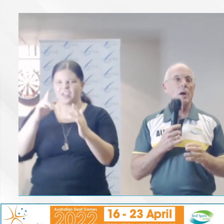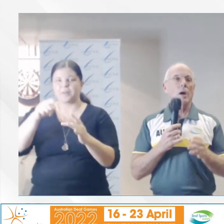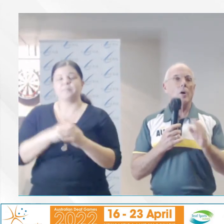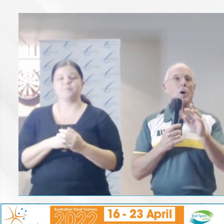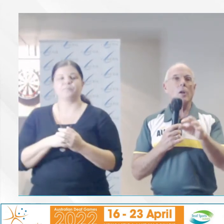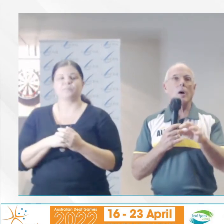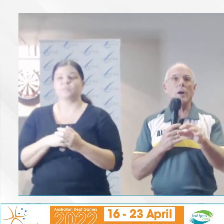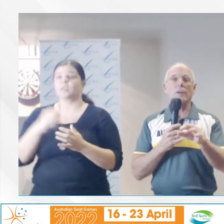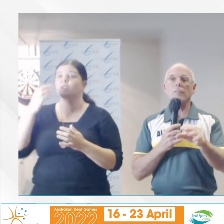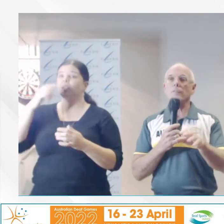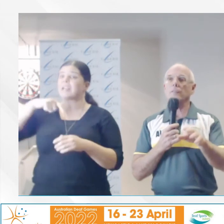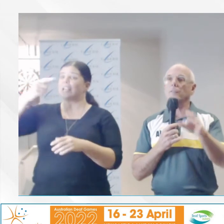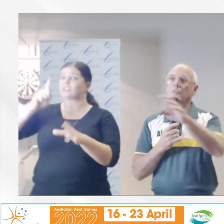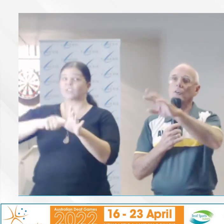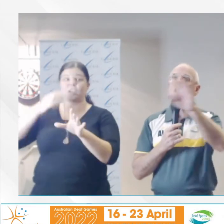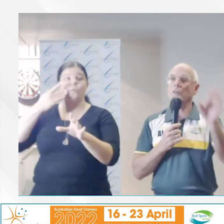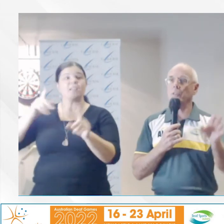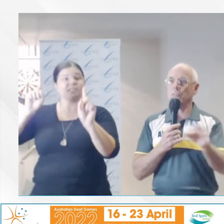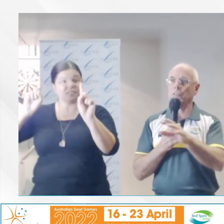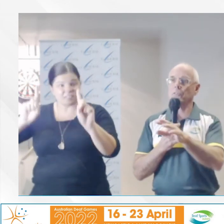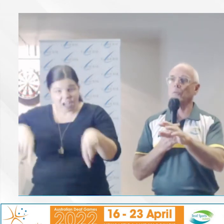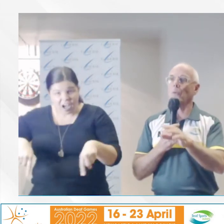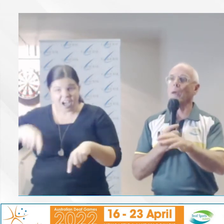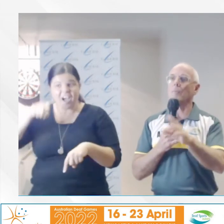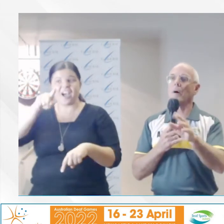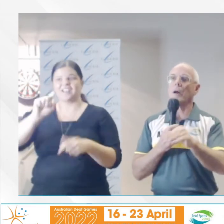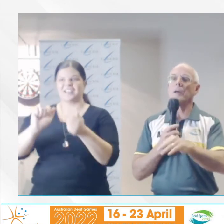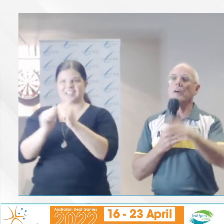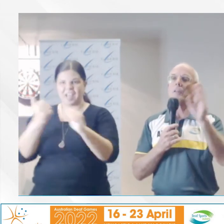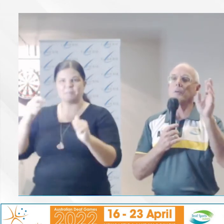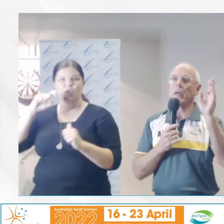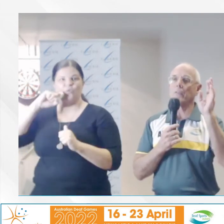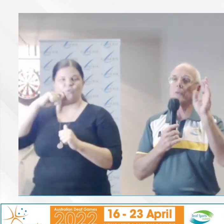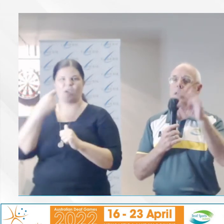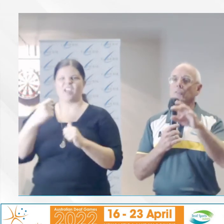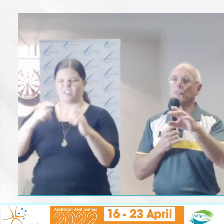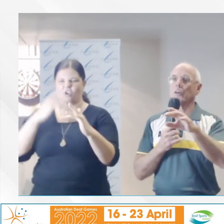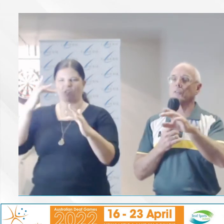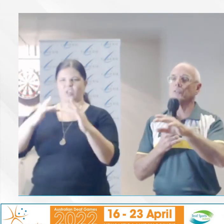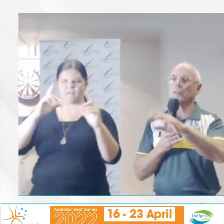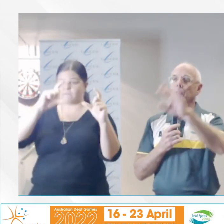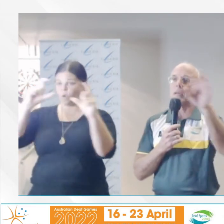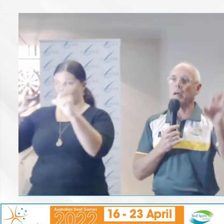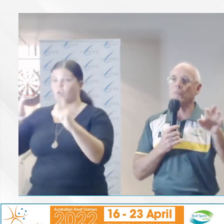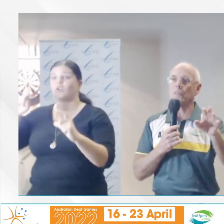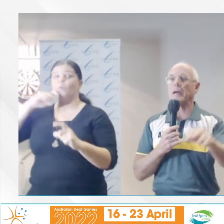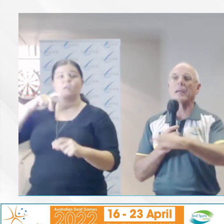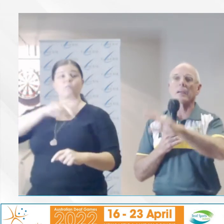an online photography system whereby we have we'll have photographers at the games taking